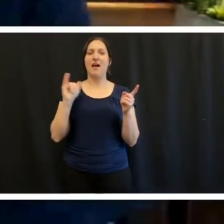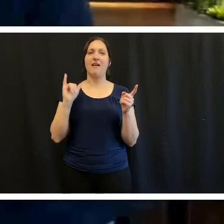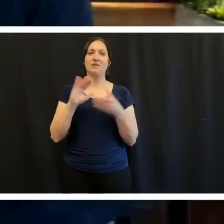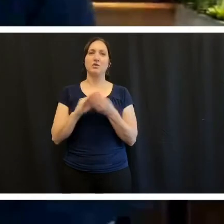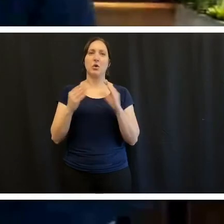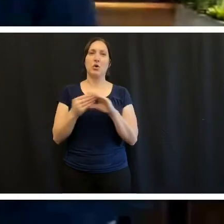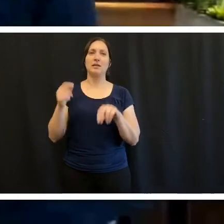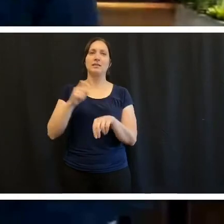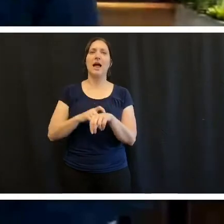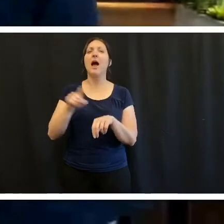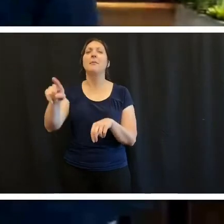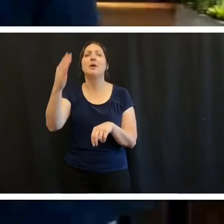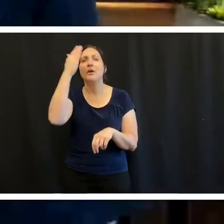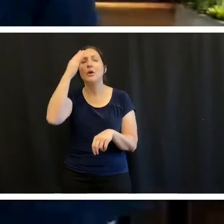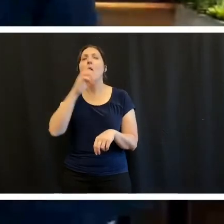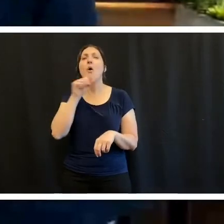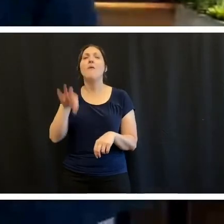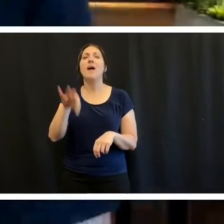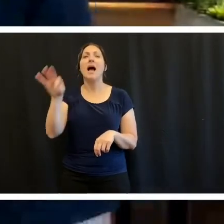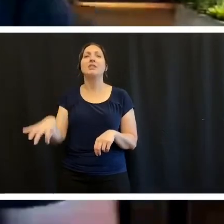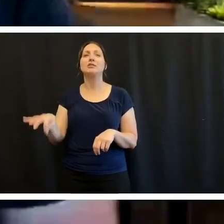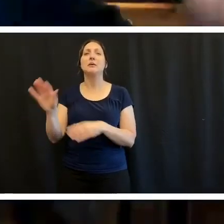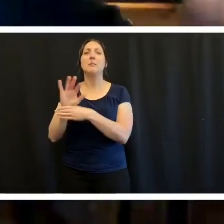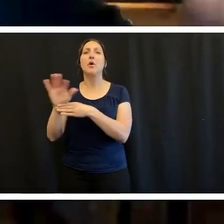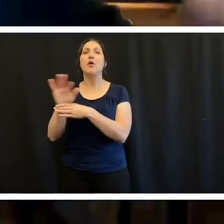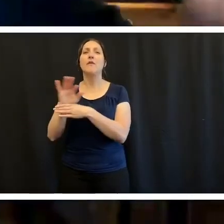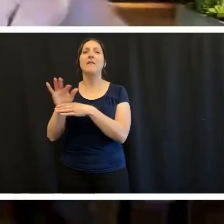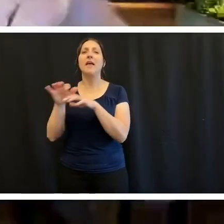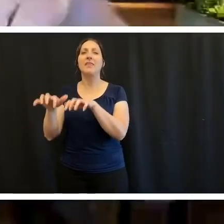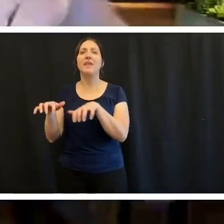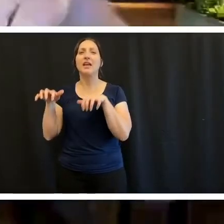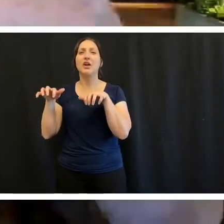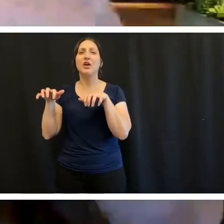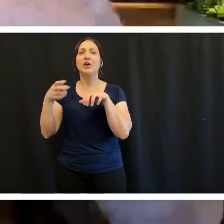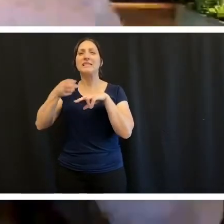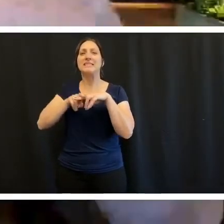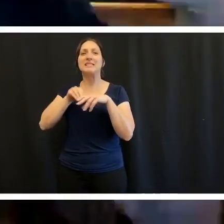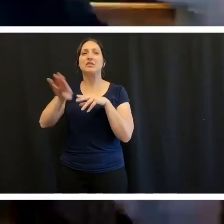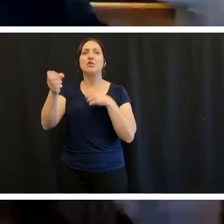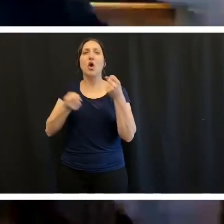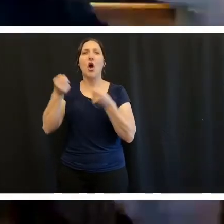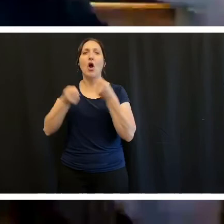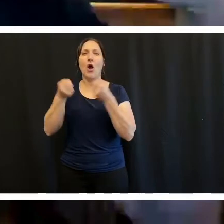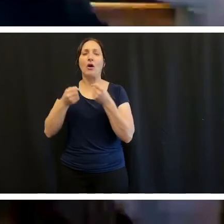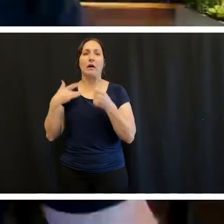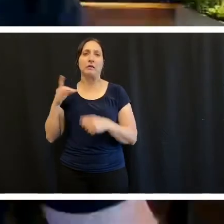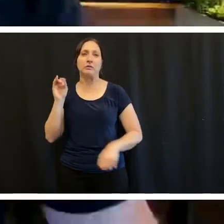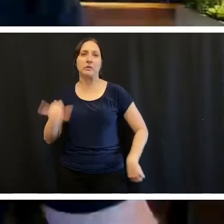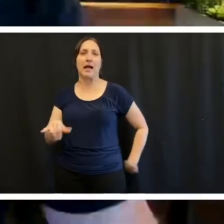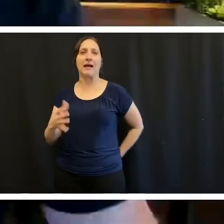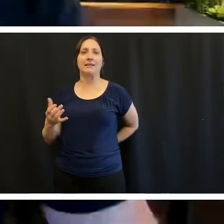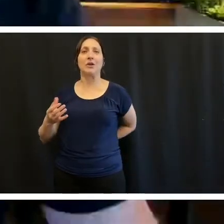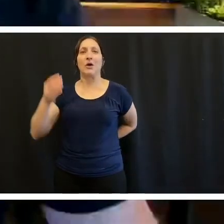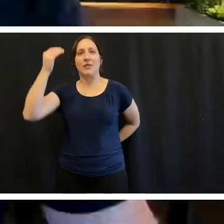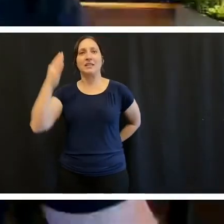So, they would get up on top of the bus and all of the cars would come up to the bus. The teachers are reading the stories through a megaphone